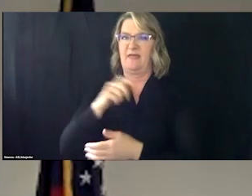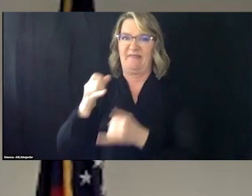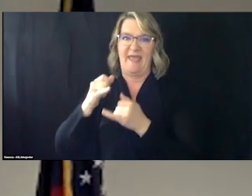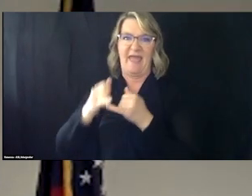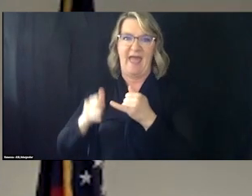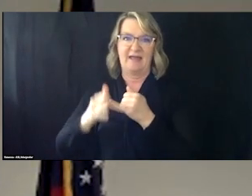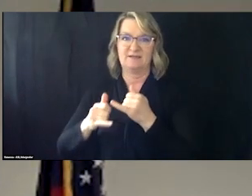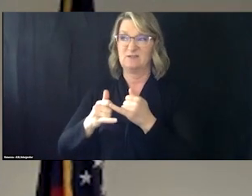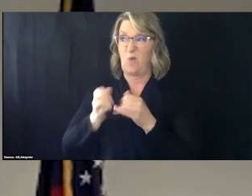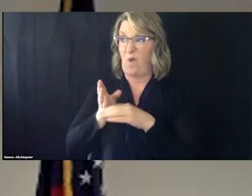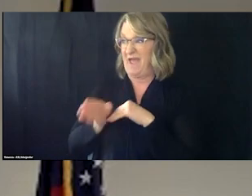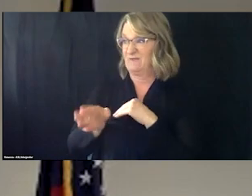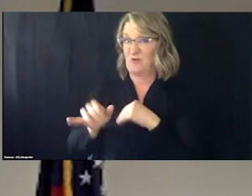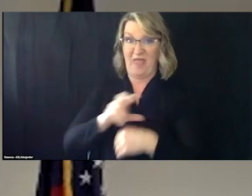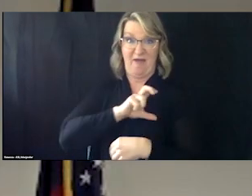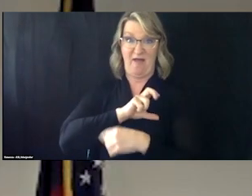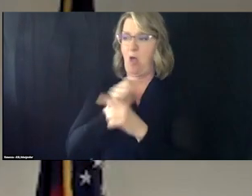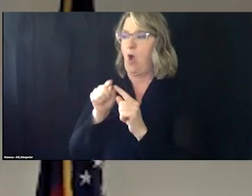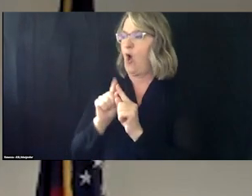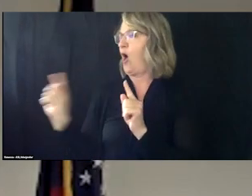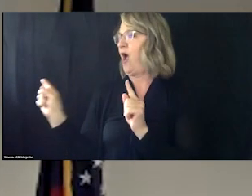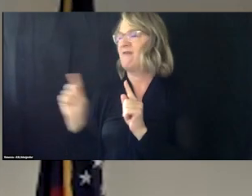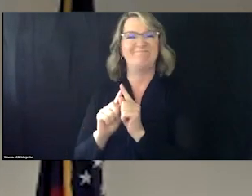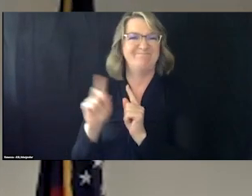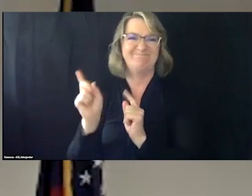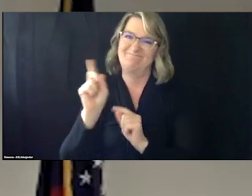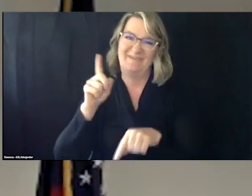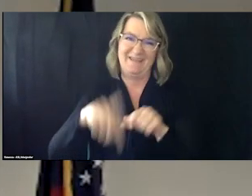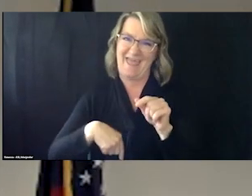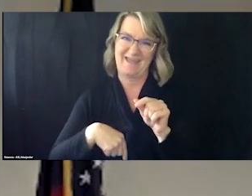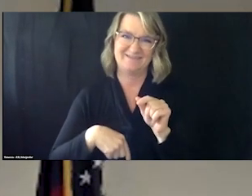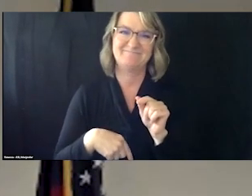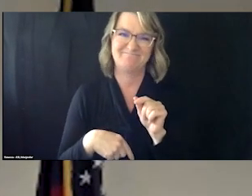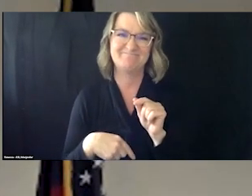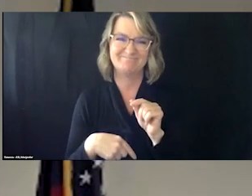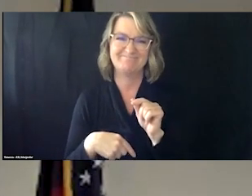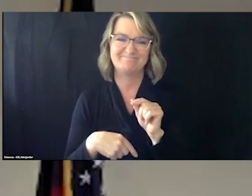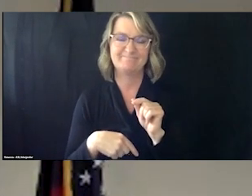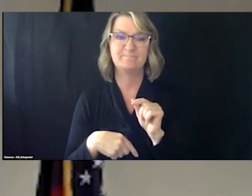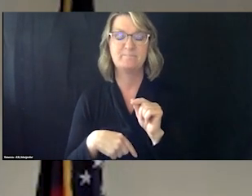you would not be you've entered that line after that deadline now it is important to note